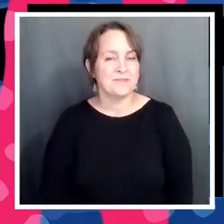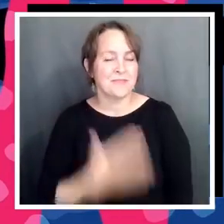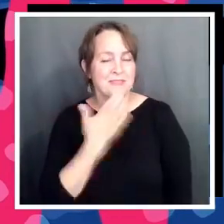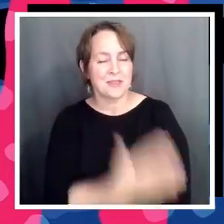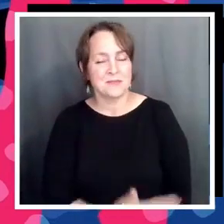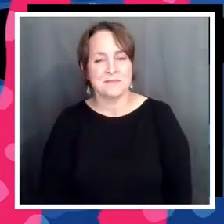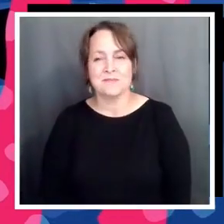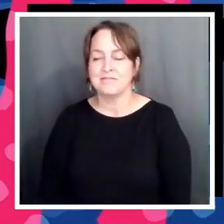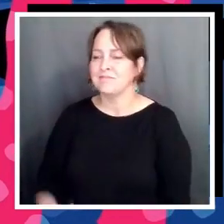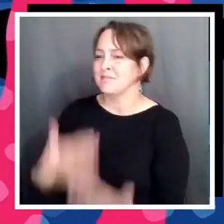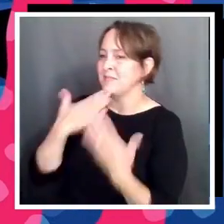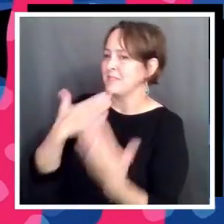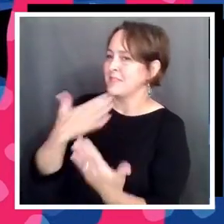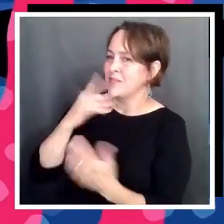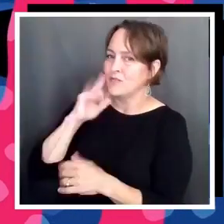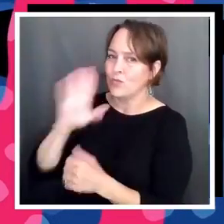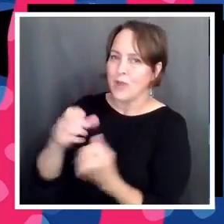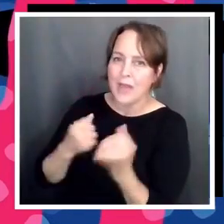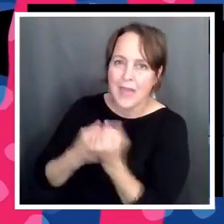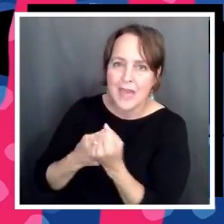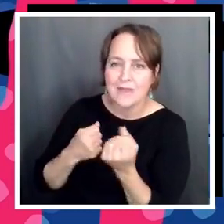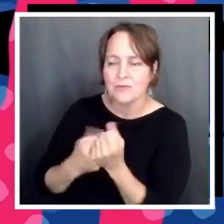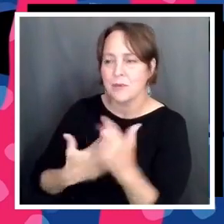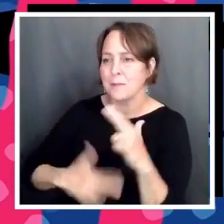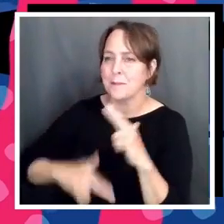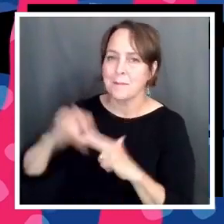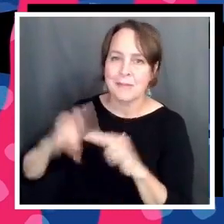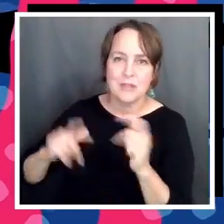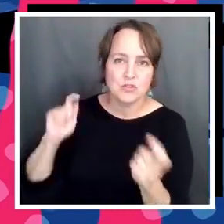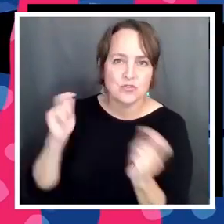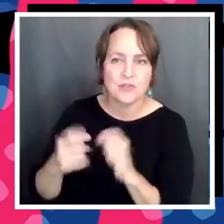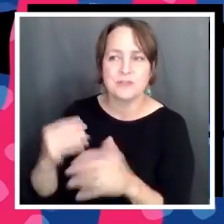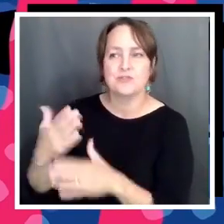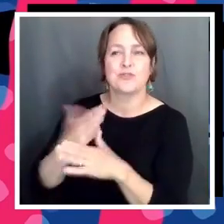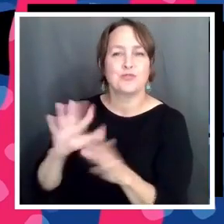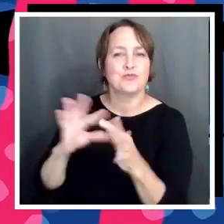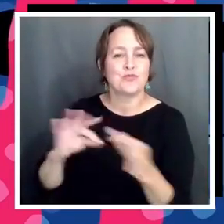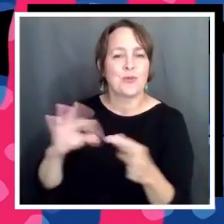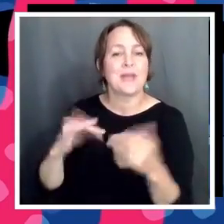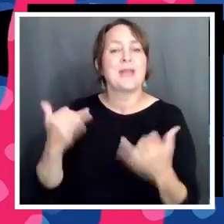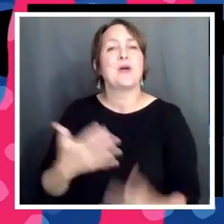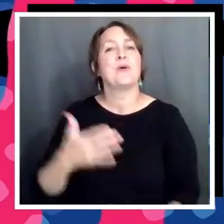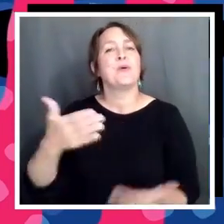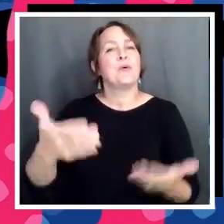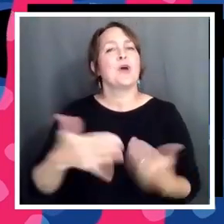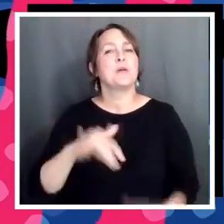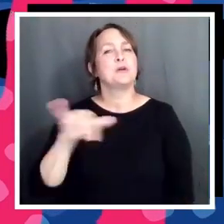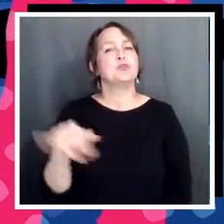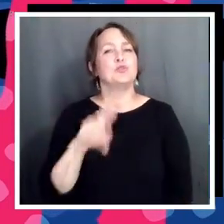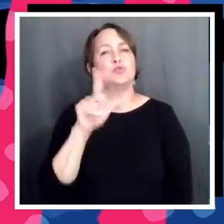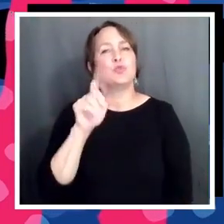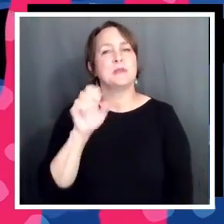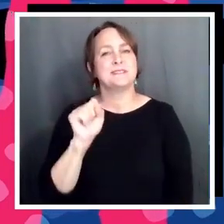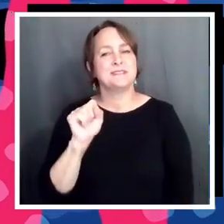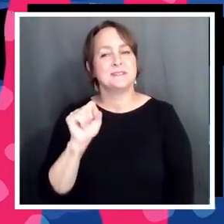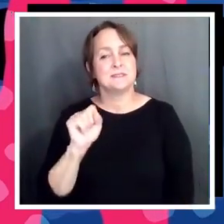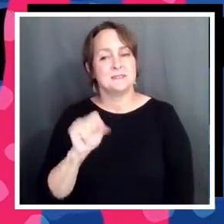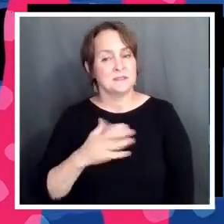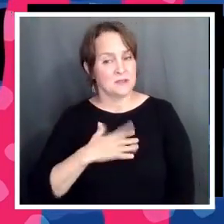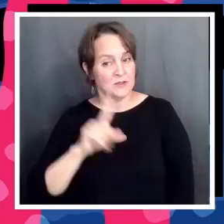WHEN YOU ALONG WITH OTHER FAMILIES IN OUR AREA.